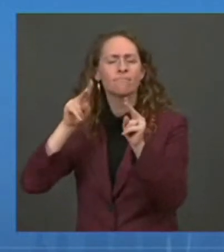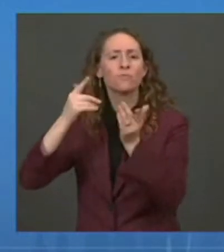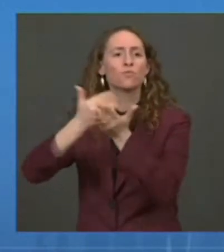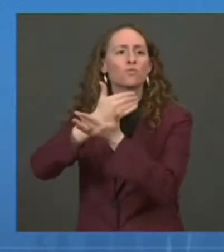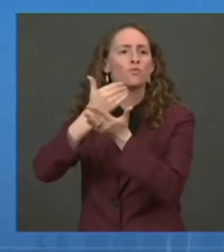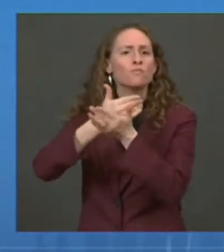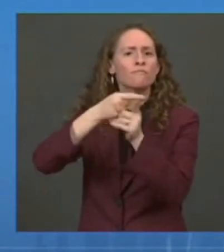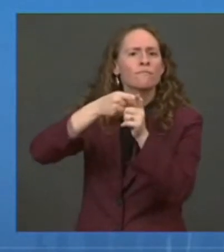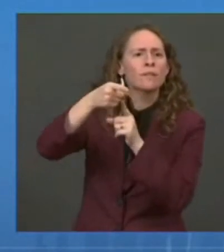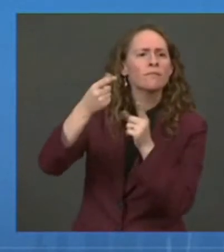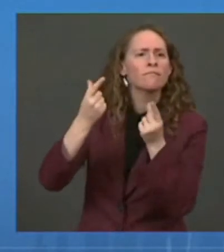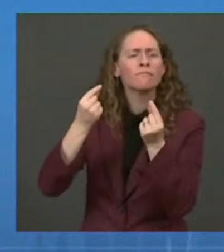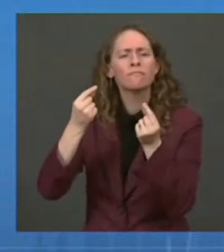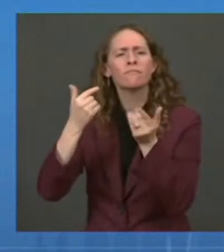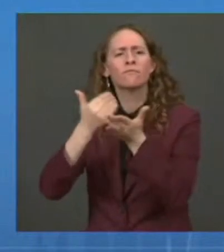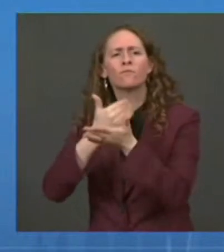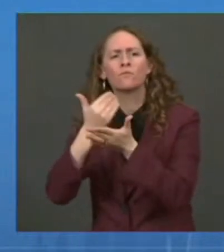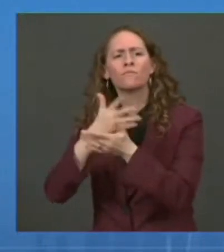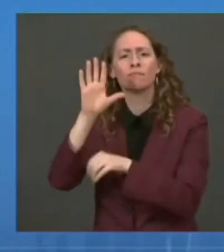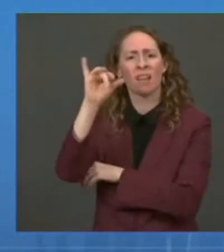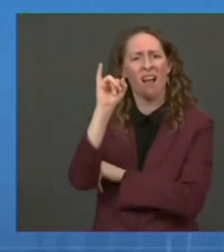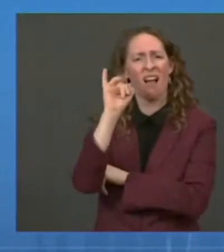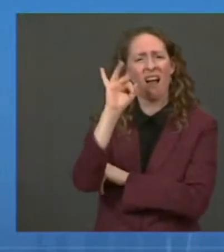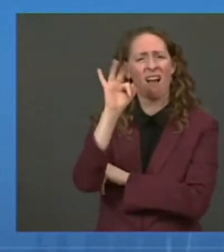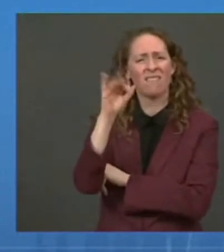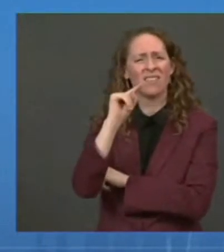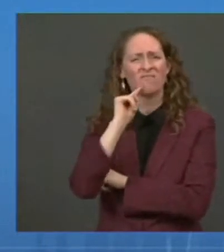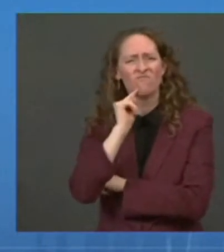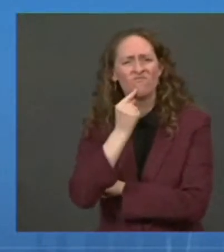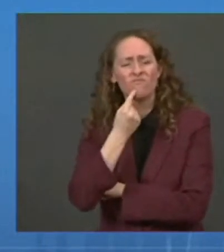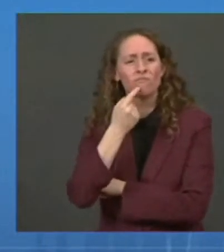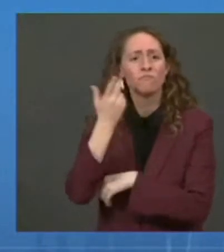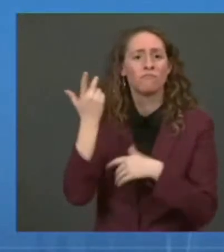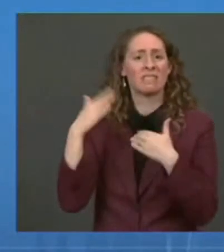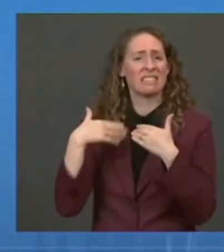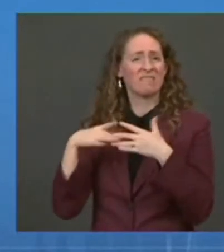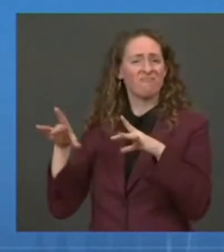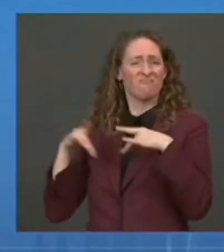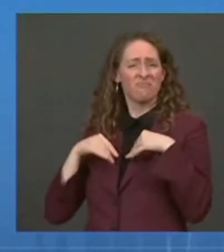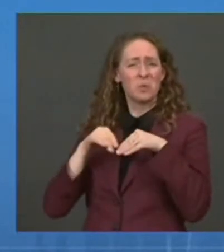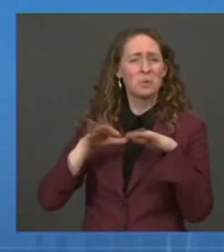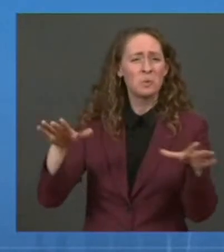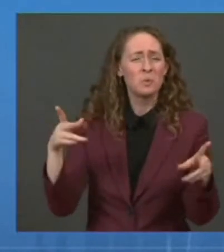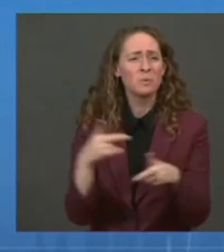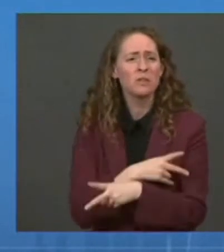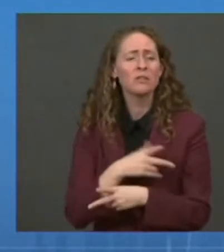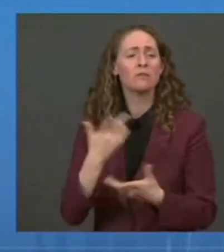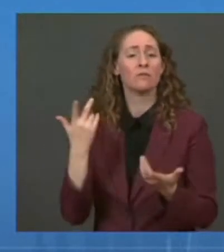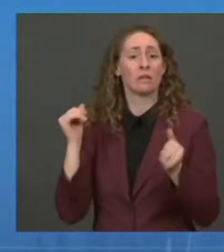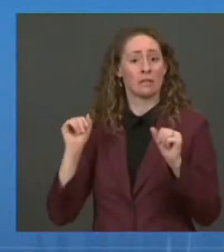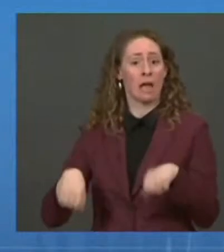ARE ACTIVELY MONITORING THE NEW VARIANT ADDRESSING THE QUESTIONS THAT HAVE BEEN RAISED ABOUT TRANCE MISSIBILITY, SEVERITY AND VACCINE